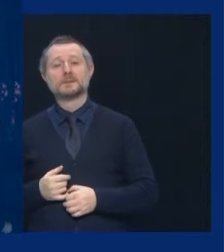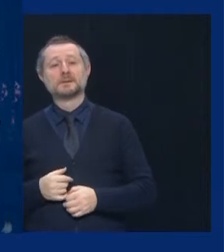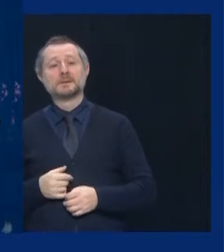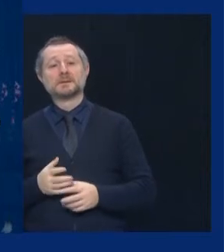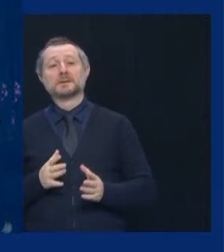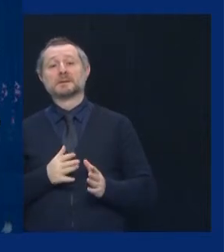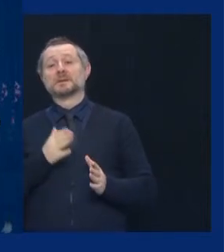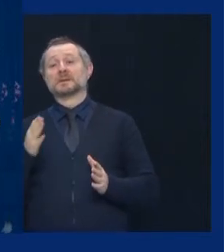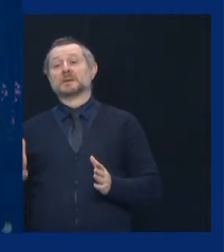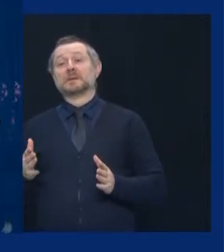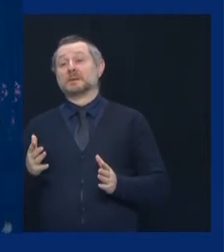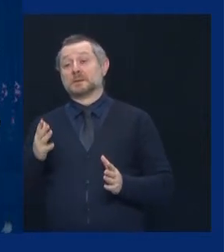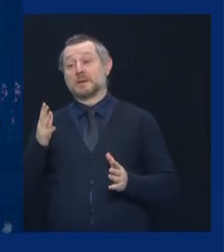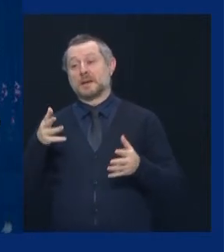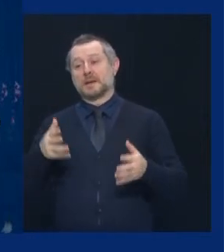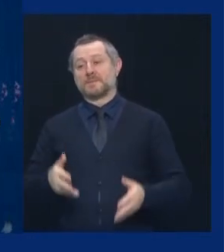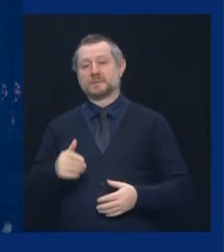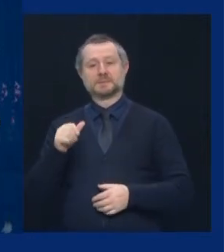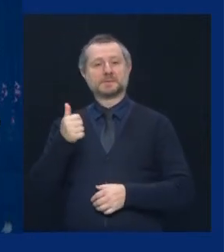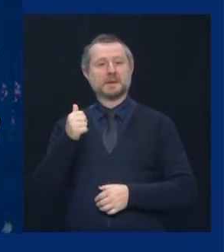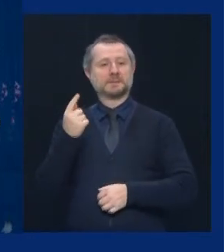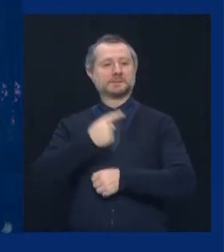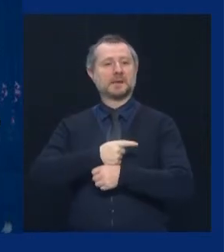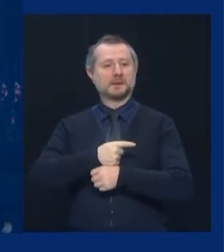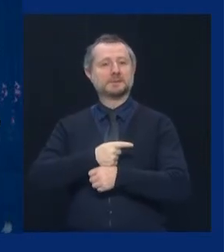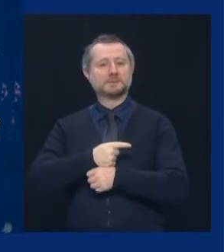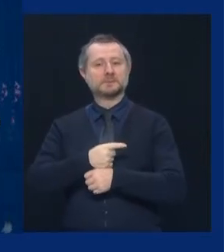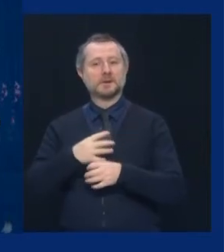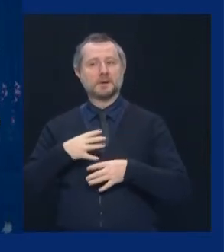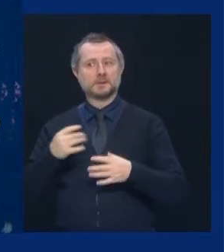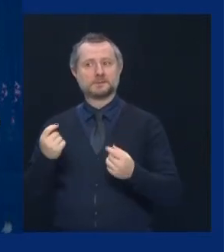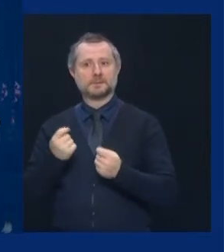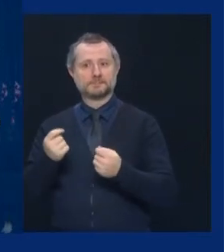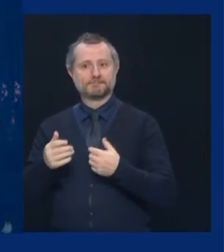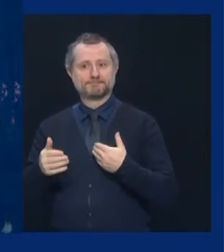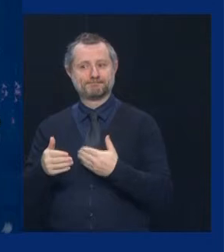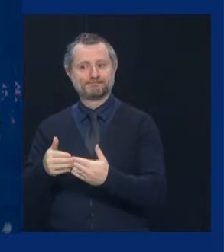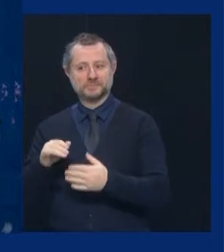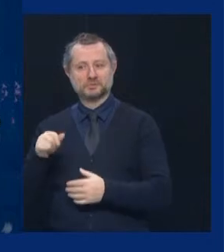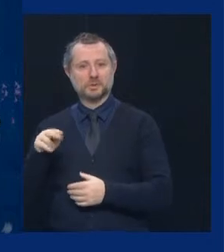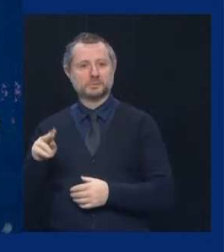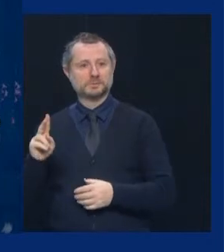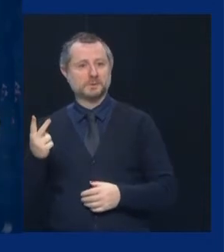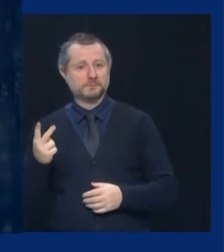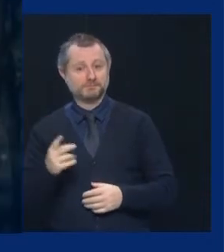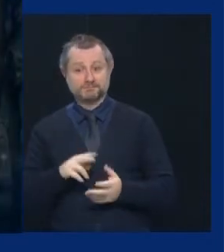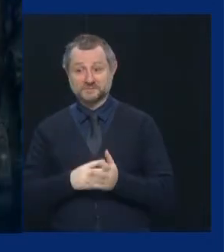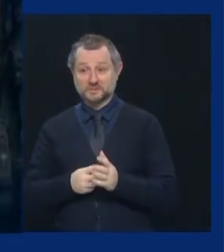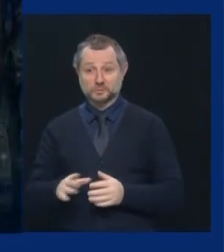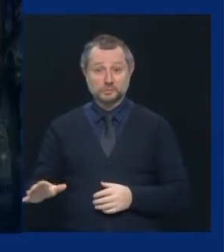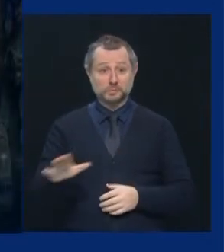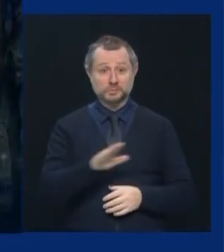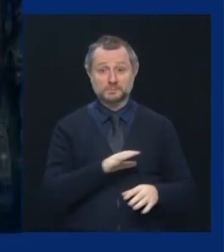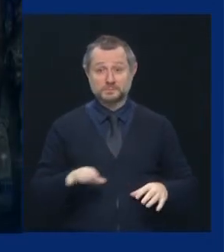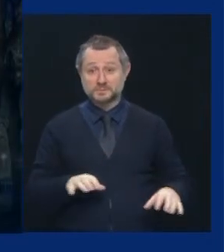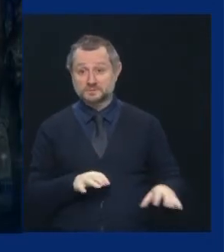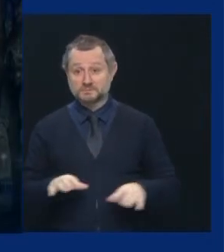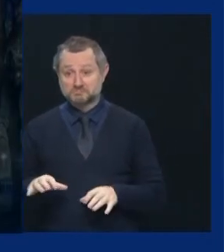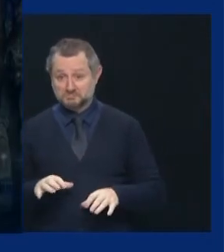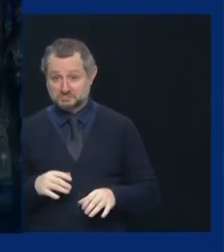CONTACT THEM TO AIR MY GRIEVANCES. BUT TEN DAYS, TEN DAYS.